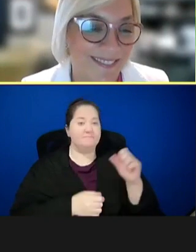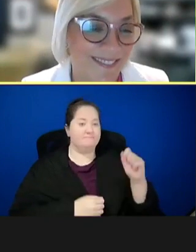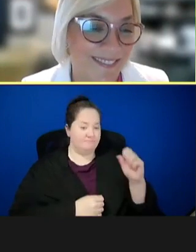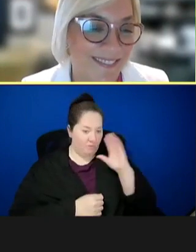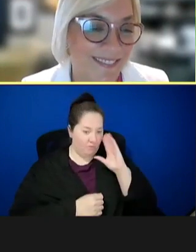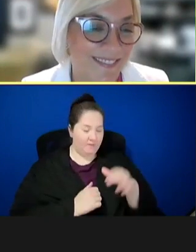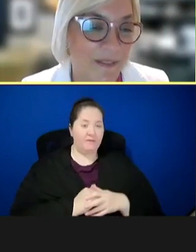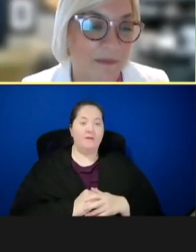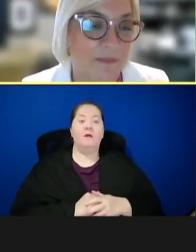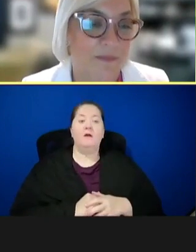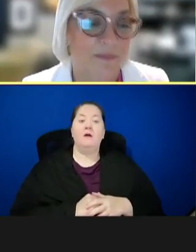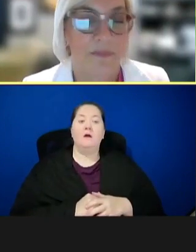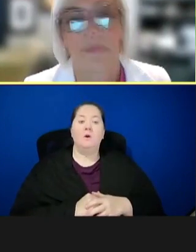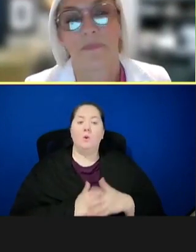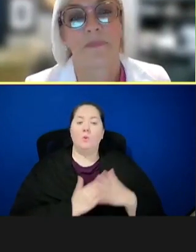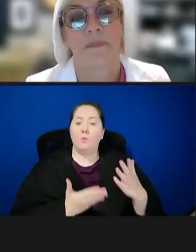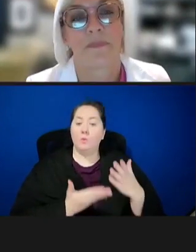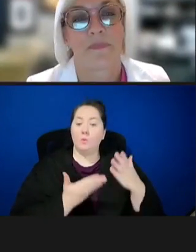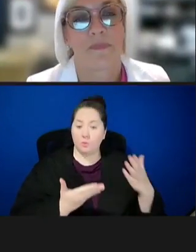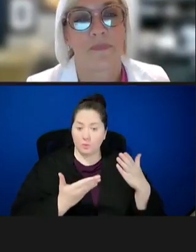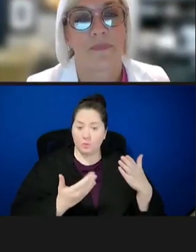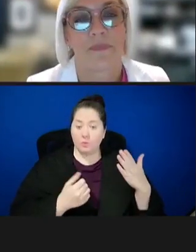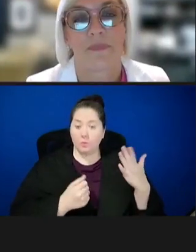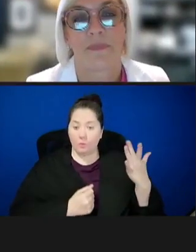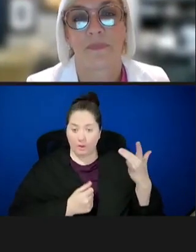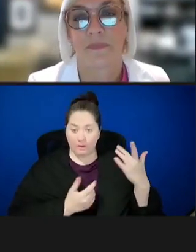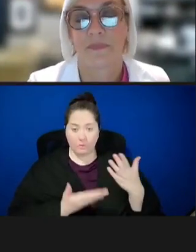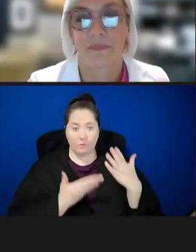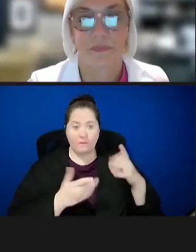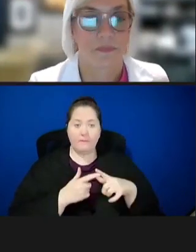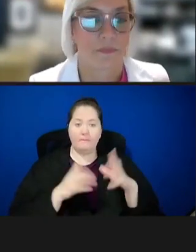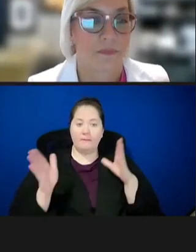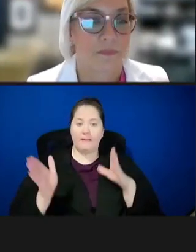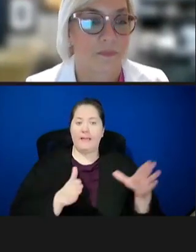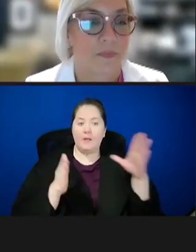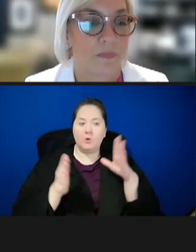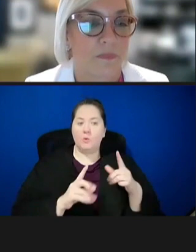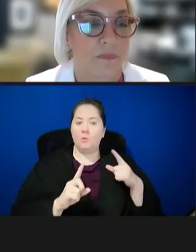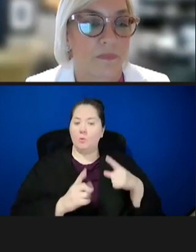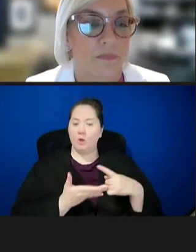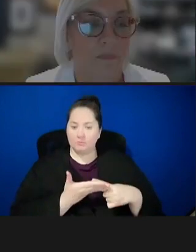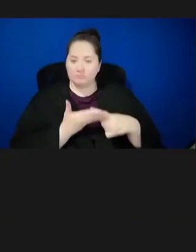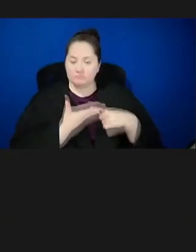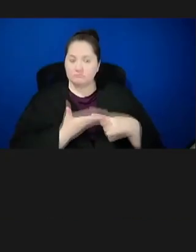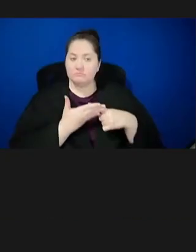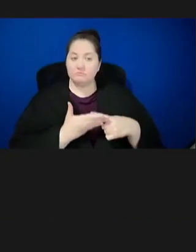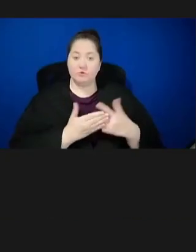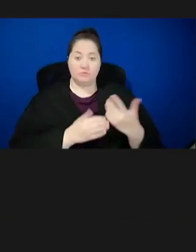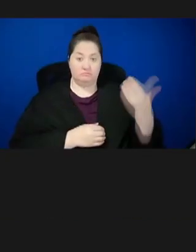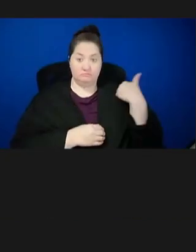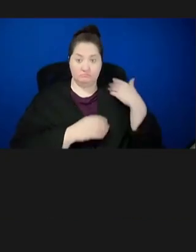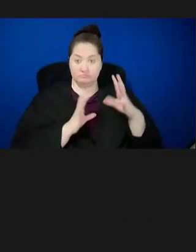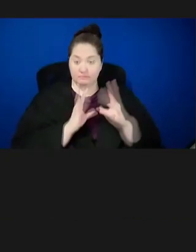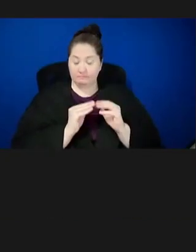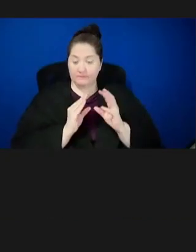Jessica Peck: Okay. We wanted to bring this up because this was brought up by the planners that it was a point of discussion at your last meeting. But we have some considerations